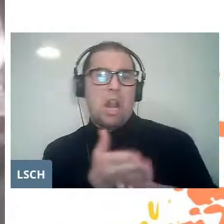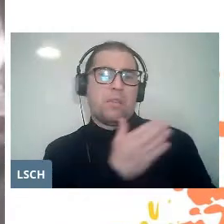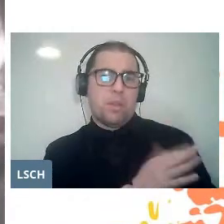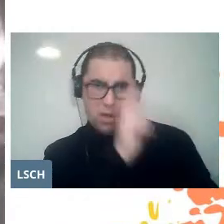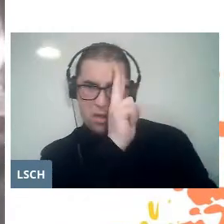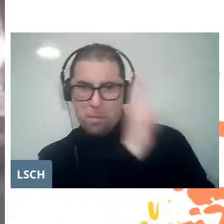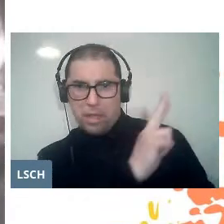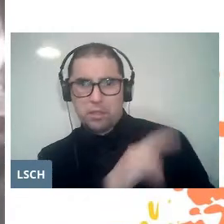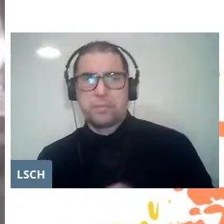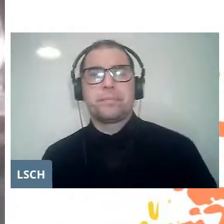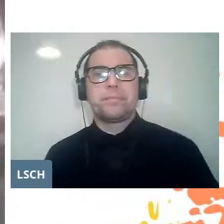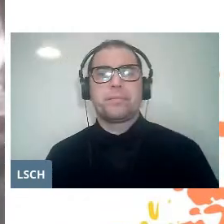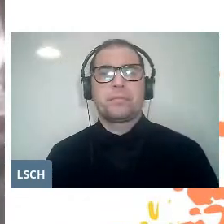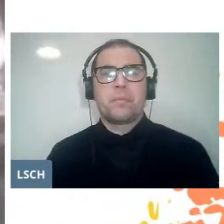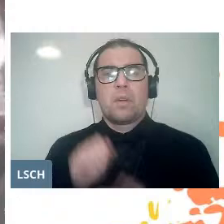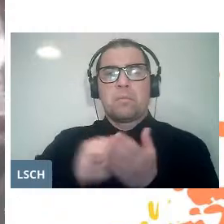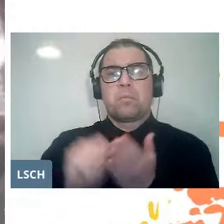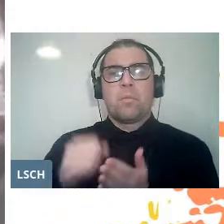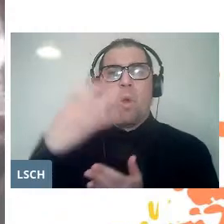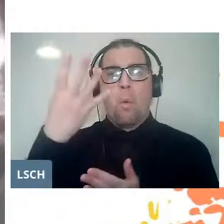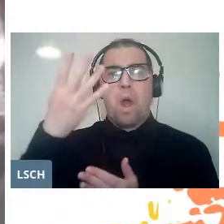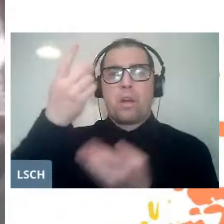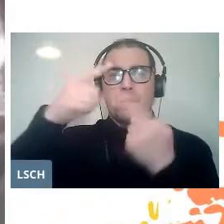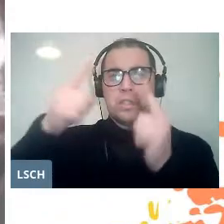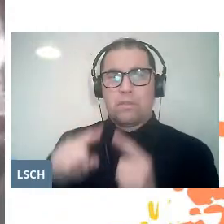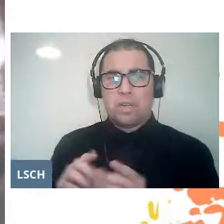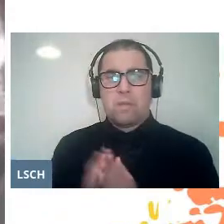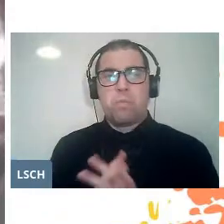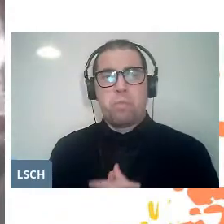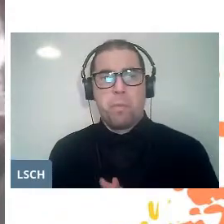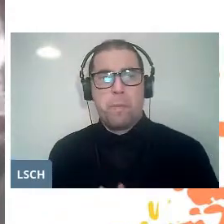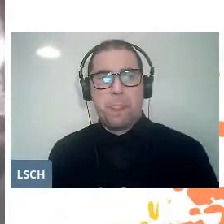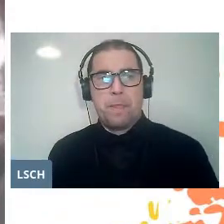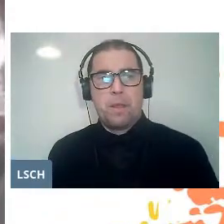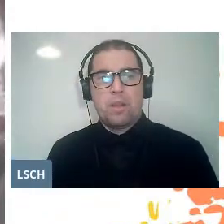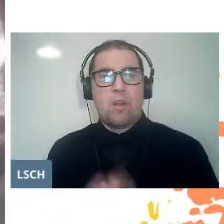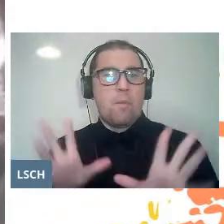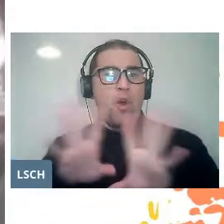He composed four symphonies, organized as total pieces, that is,